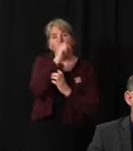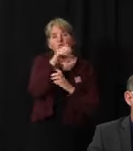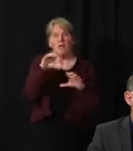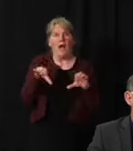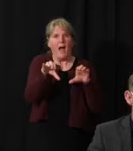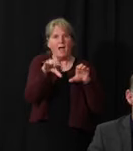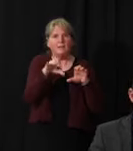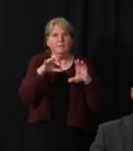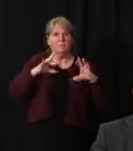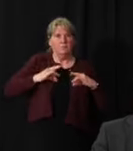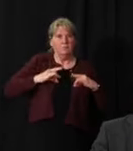which you are represented in